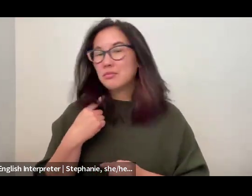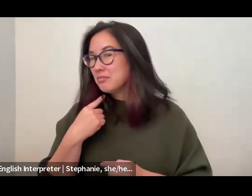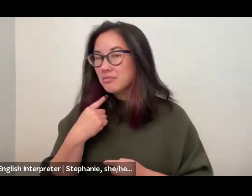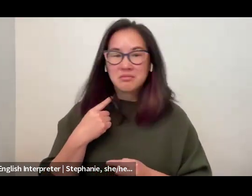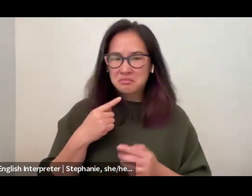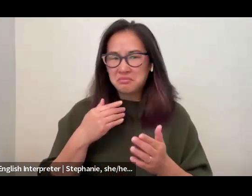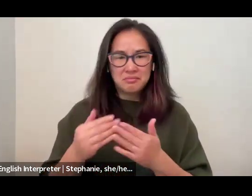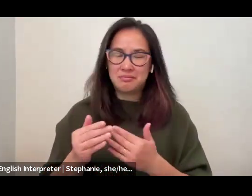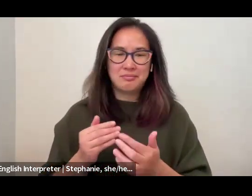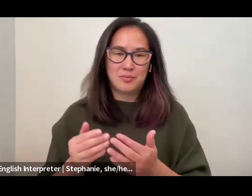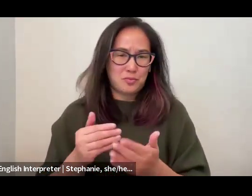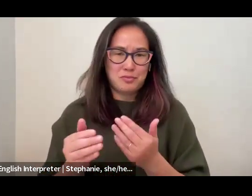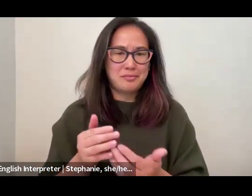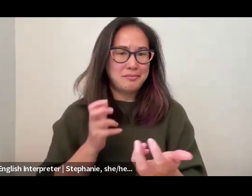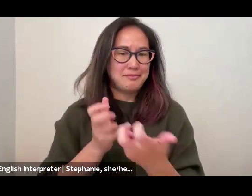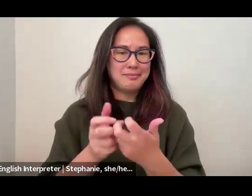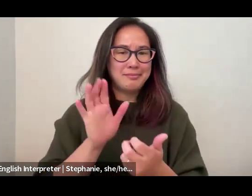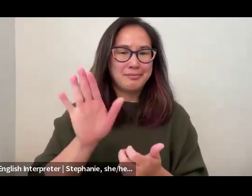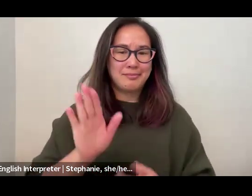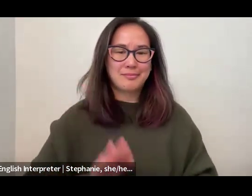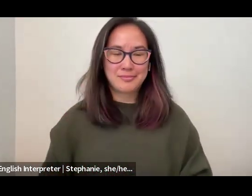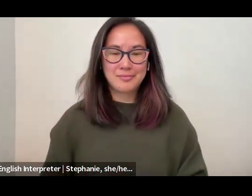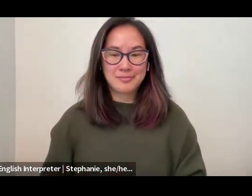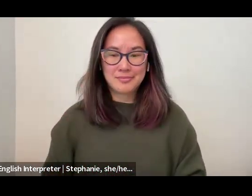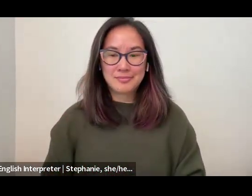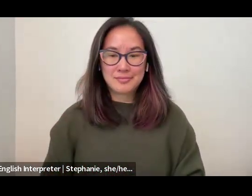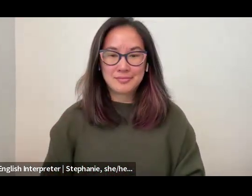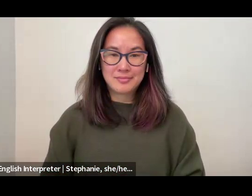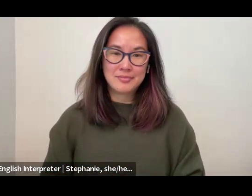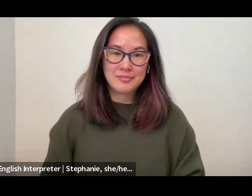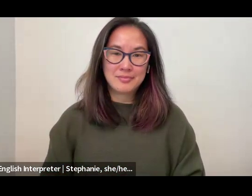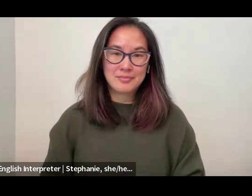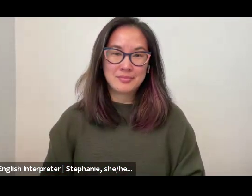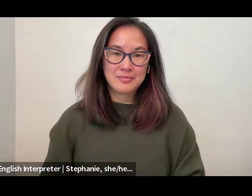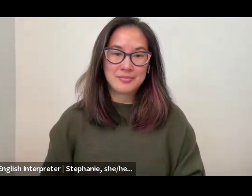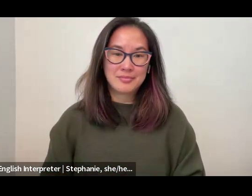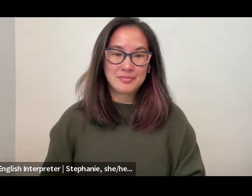And since everyone might be doing something differently, we're going to count it by breath.